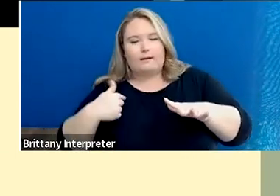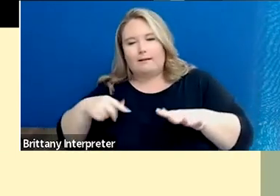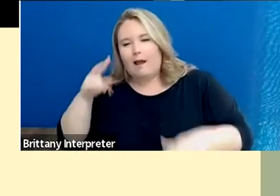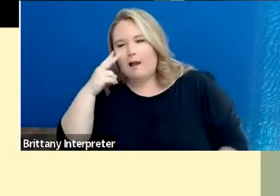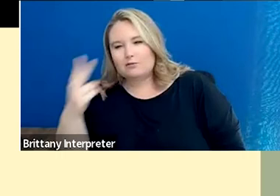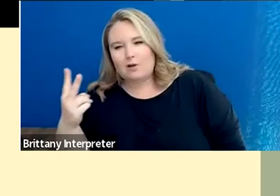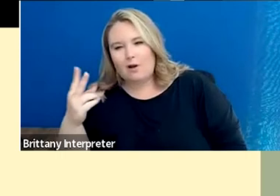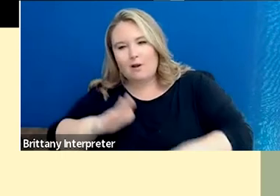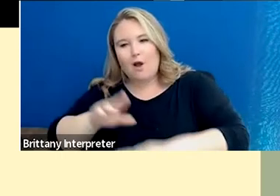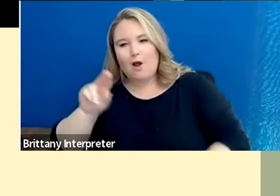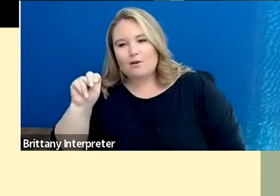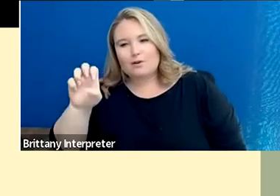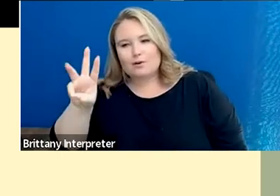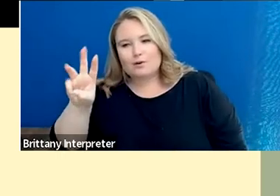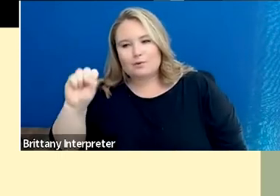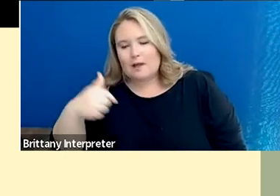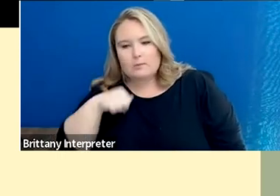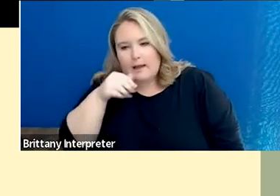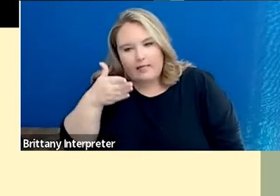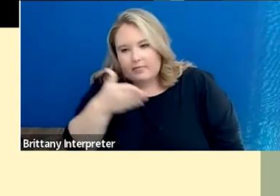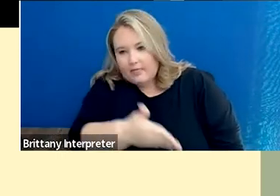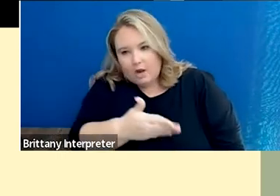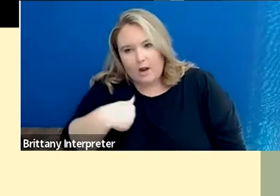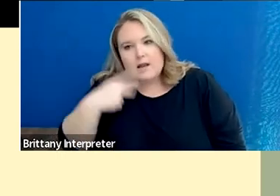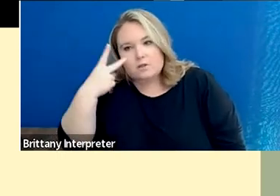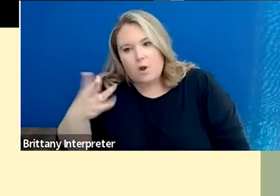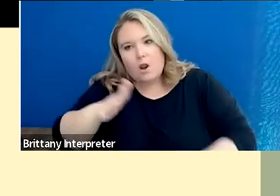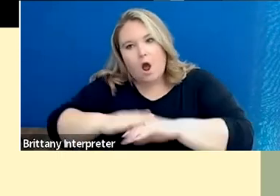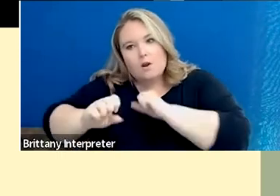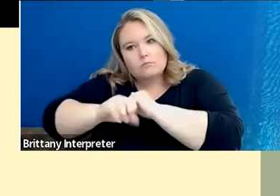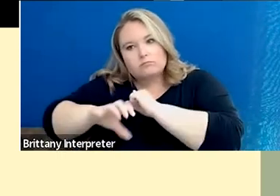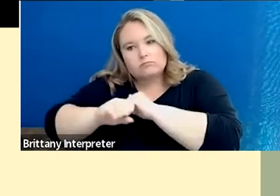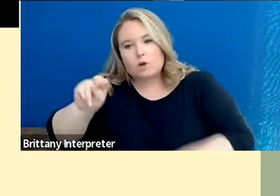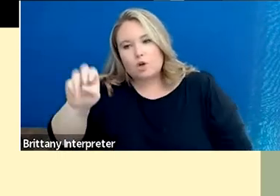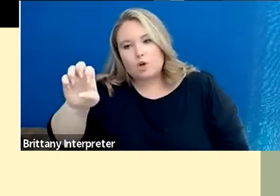I was not physically there. I wanna just tell that. But I saw this on the news and followed this closely.